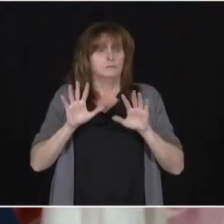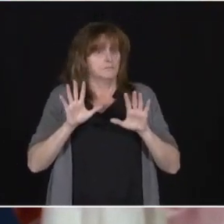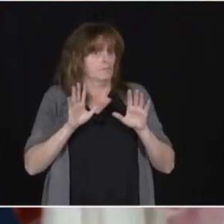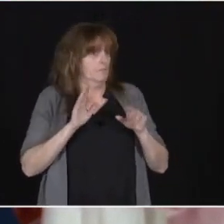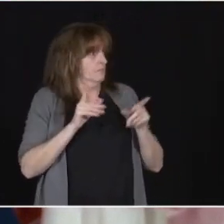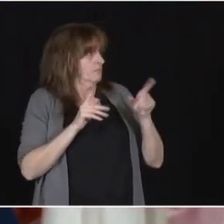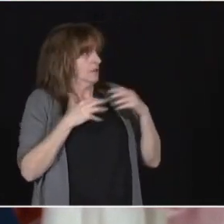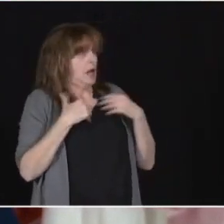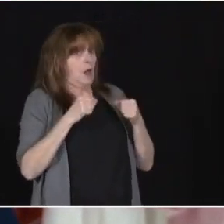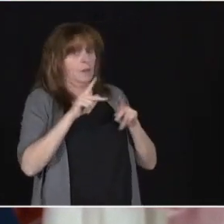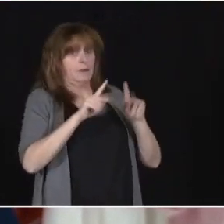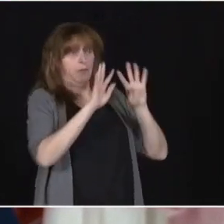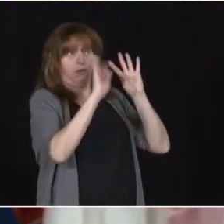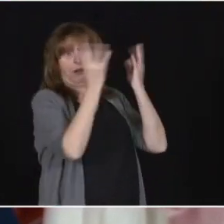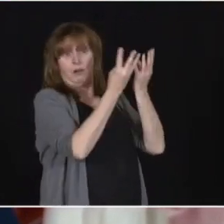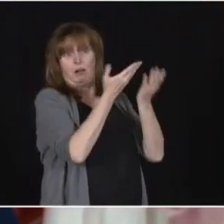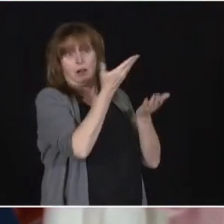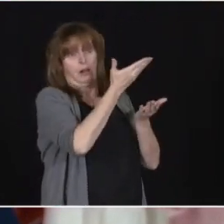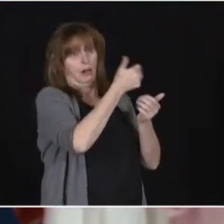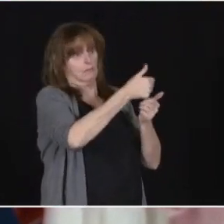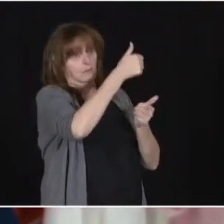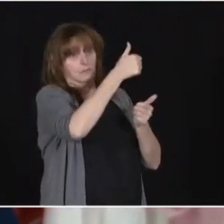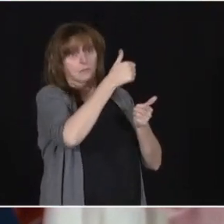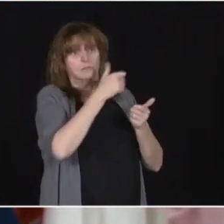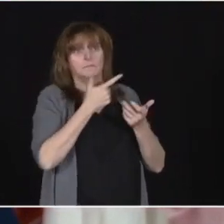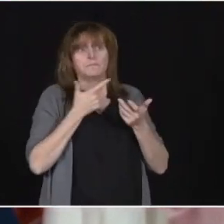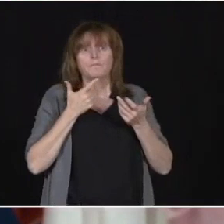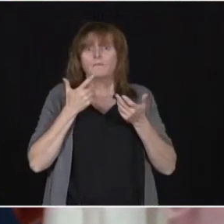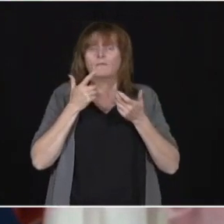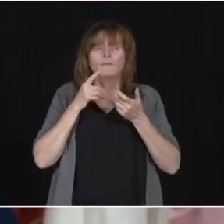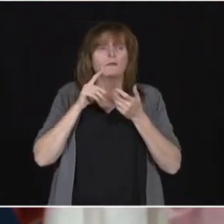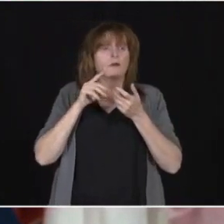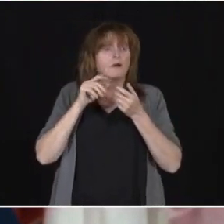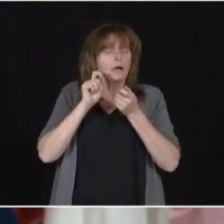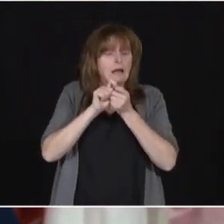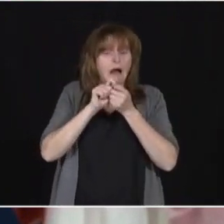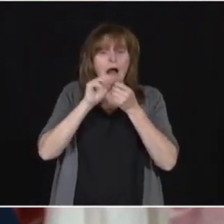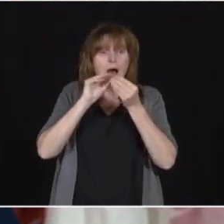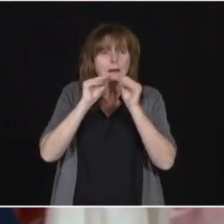to give you an exact number. I can't give you an exact number of cases are going up. It will be concerning to say the least.